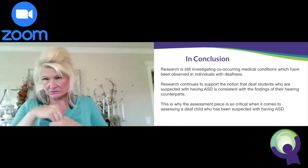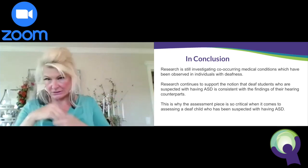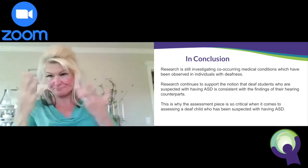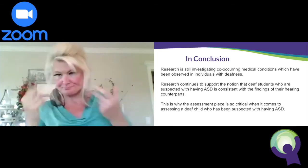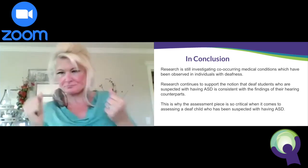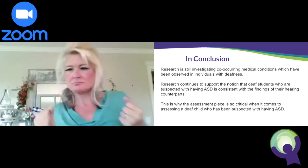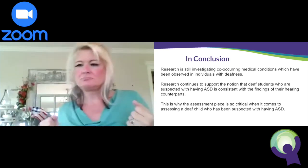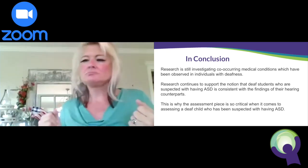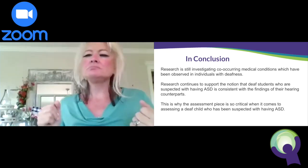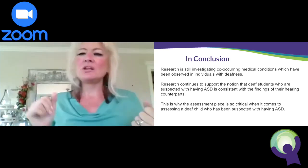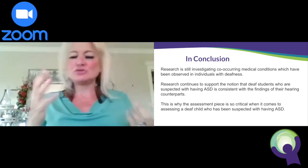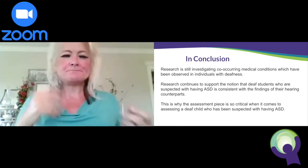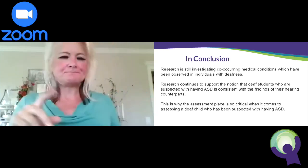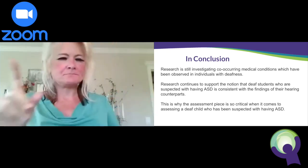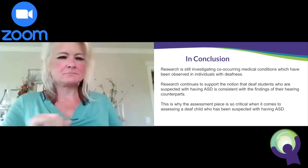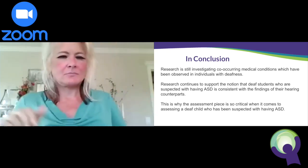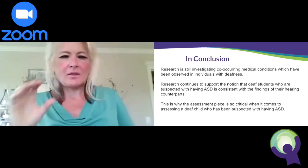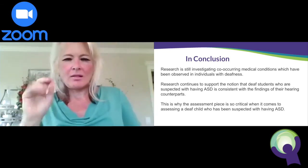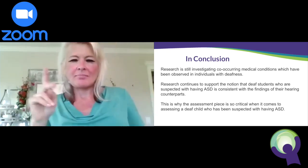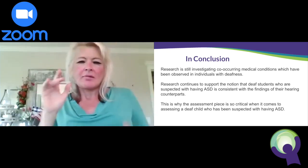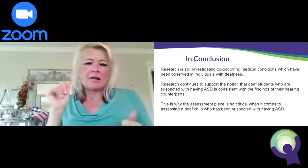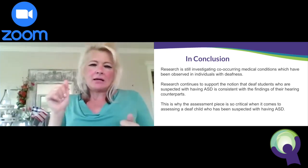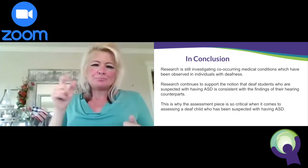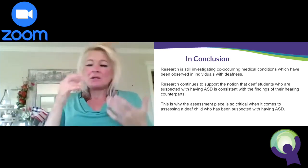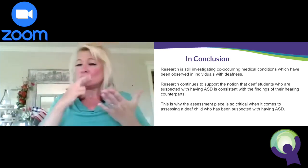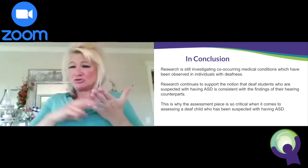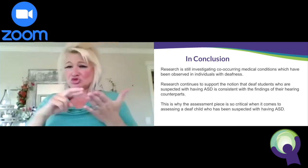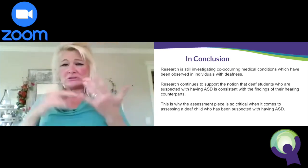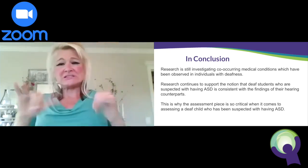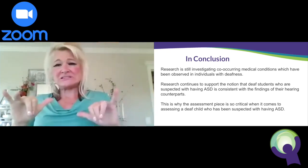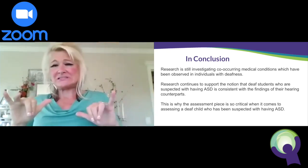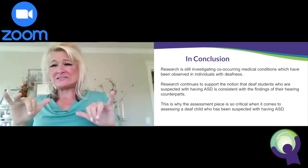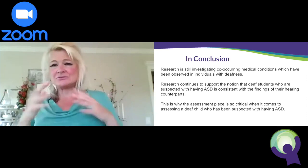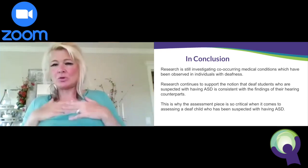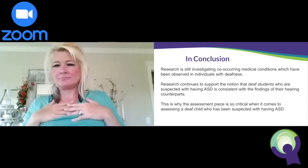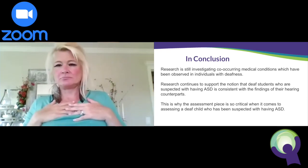out that's okay there are a lot of other things and so... we're going to be switching interpreters here.